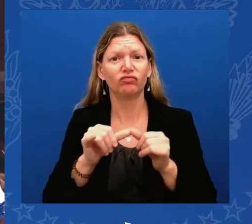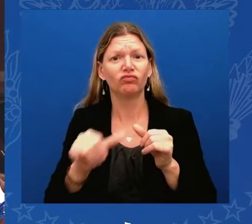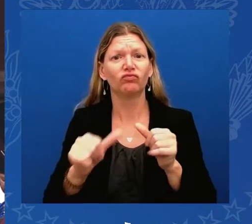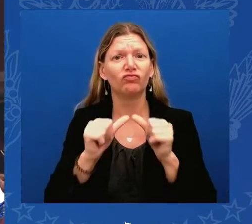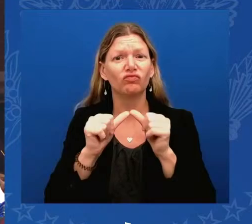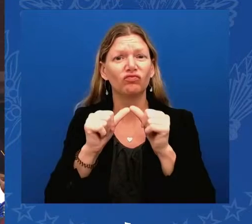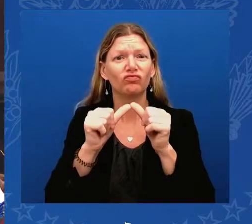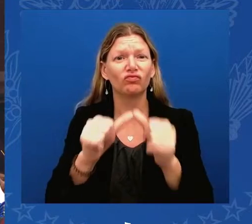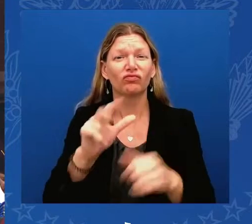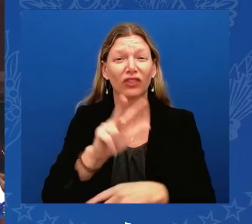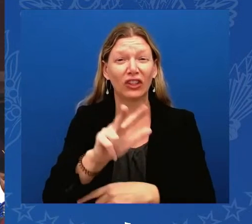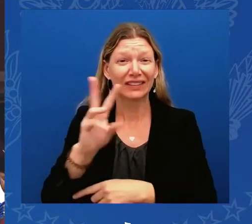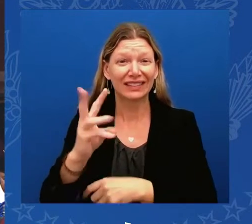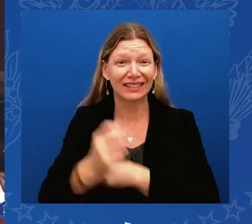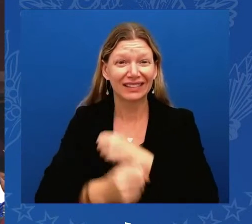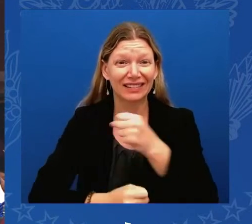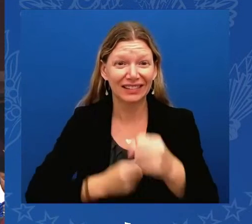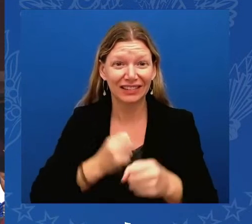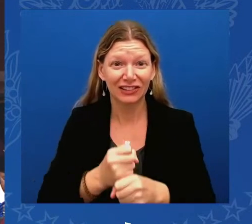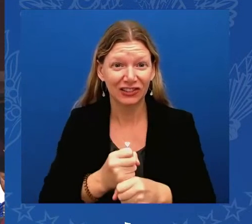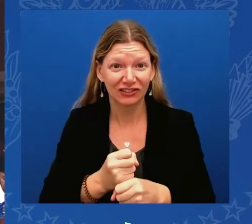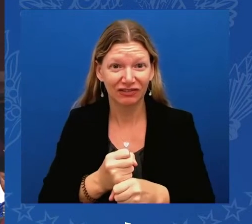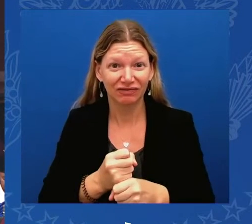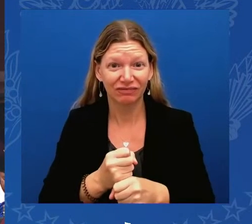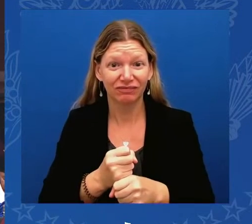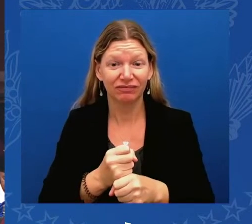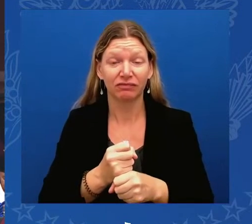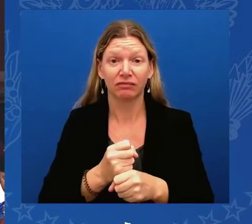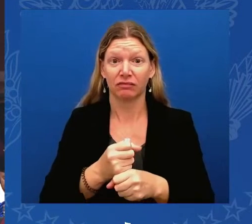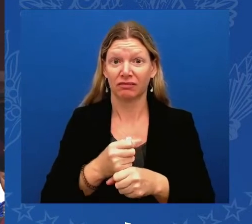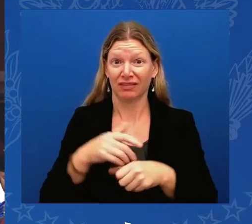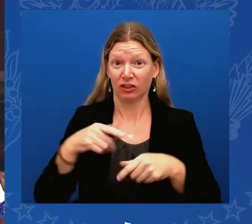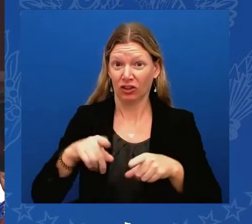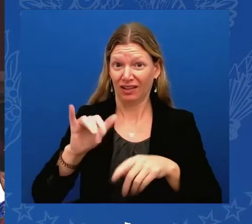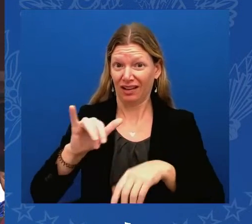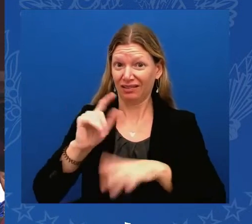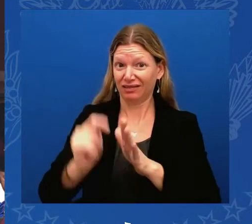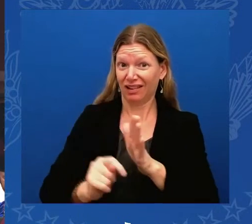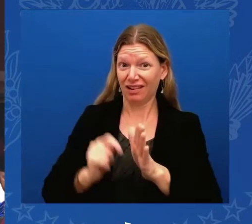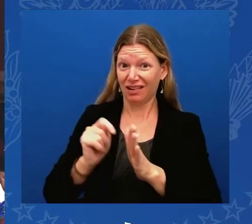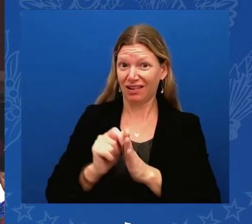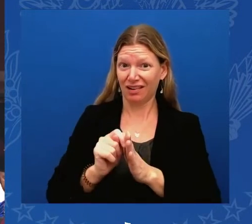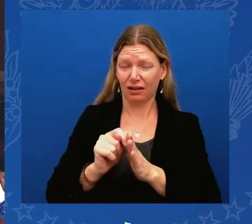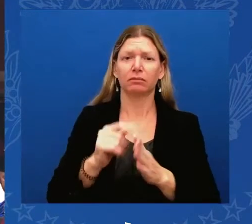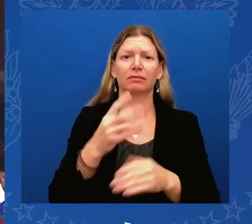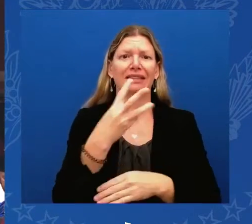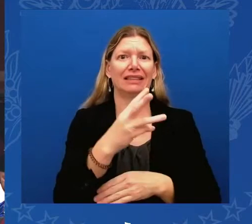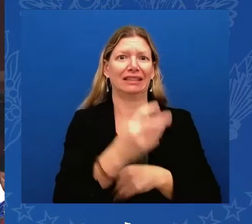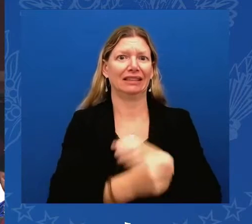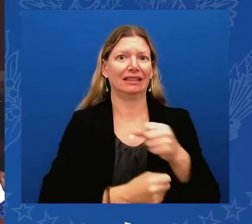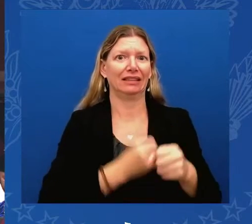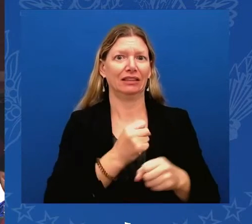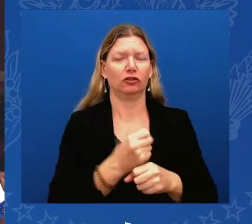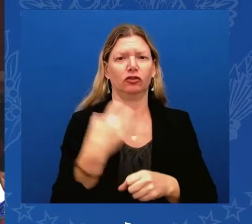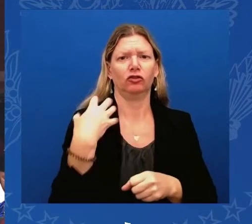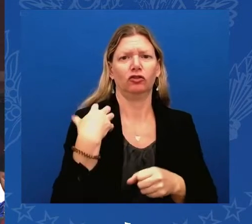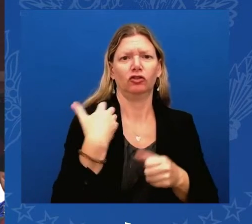During that time he served 16 years as chairman, a ranking member of the Senate Judiciary Committee,